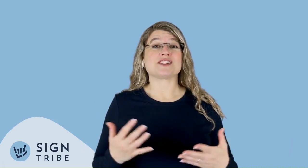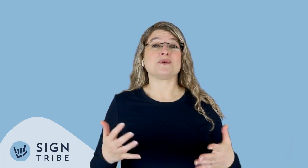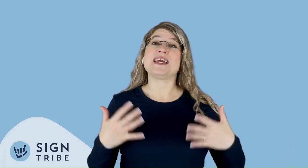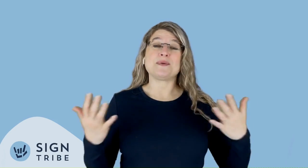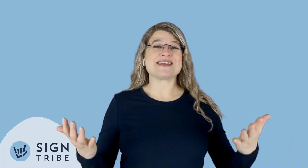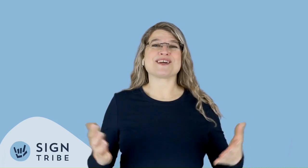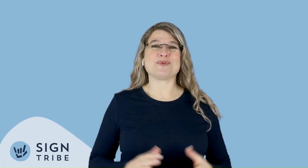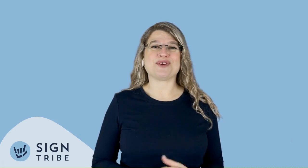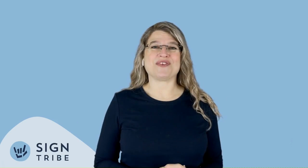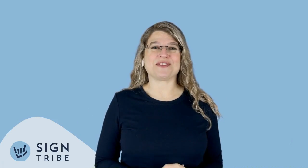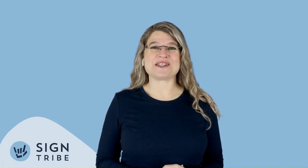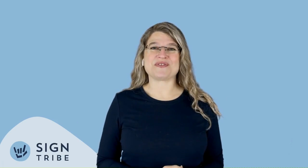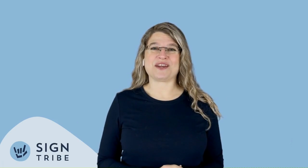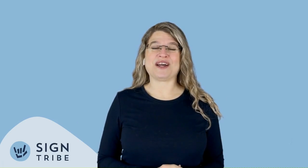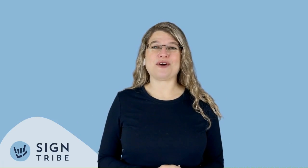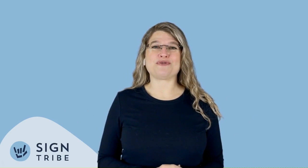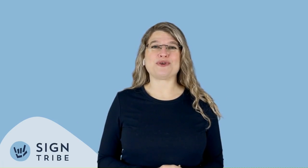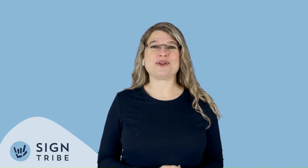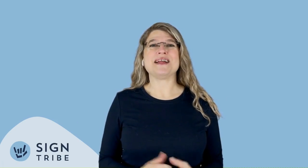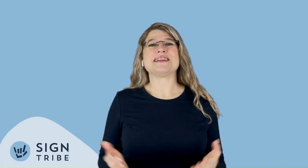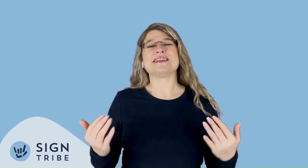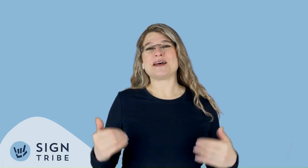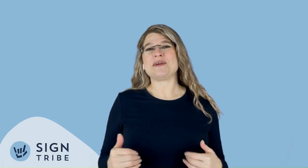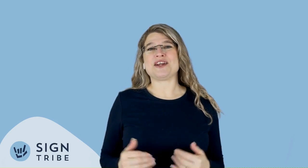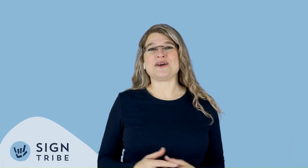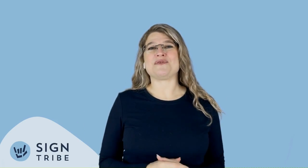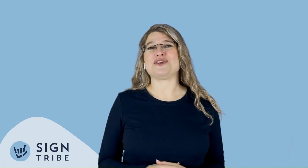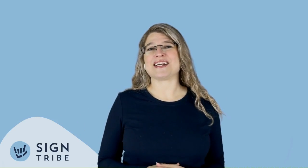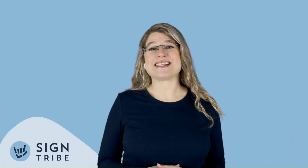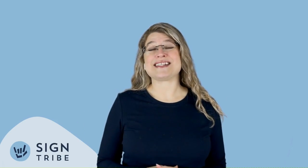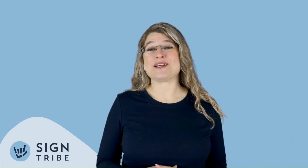So anyways, I hope you found this video helpful. Let me know if you'd like to see